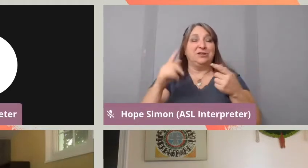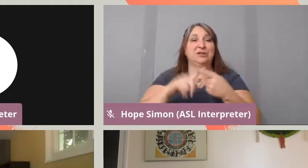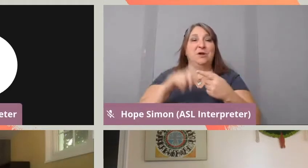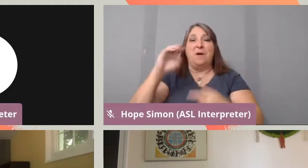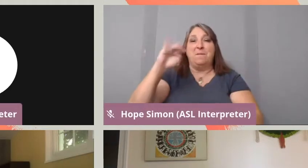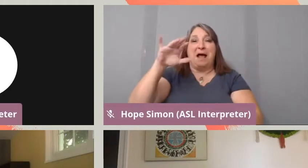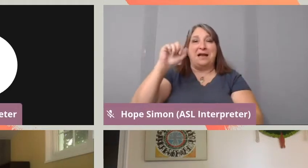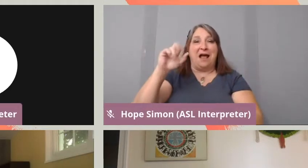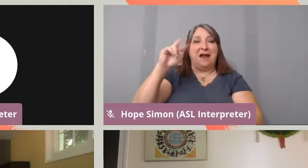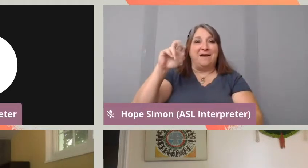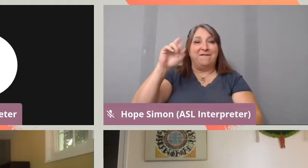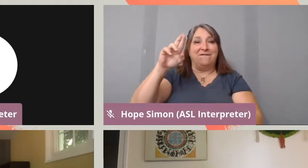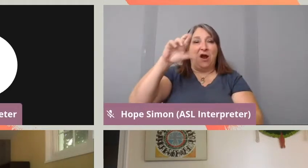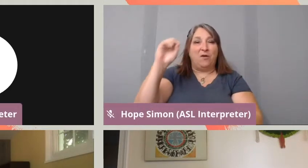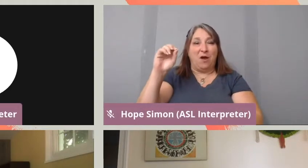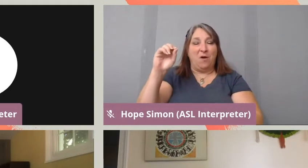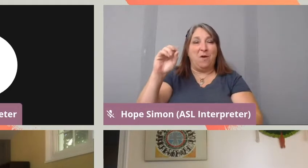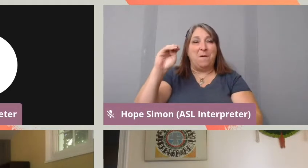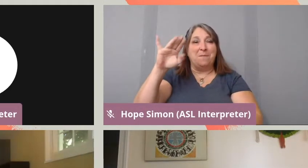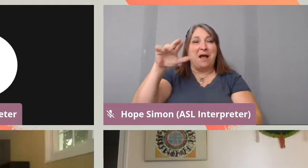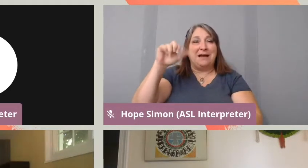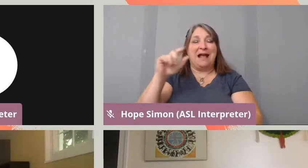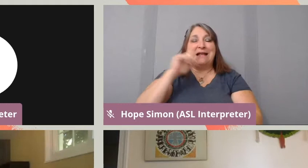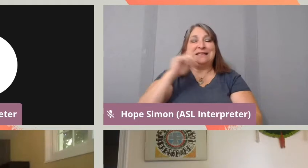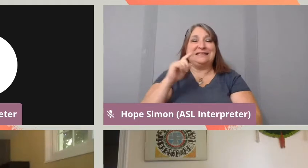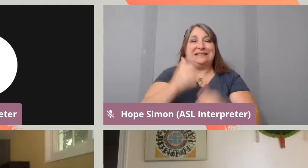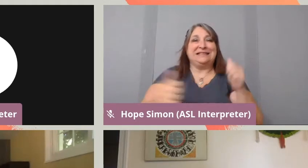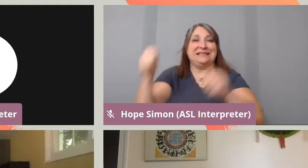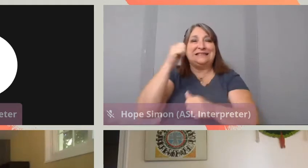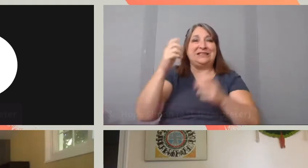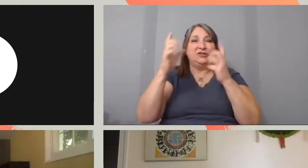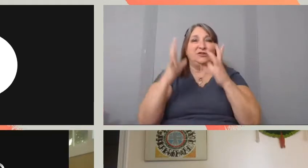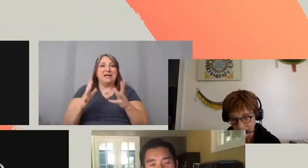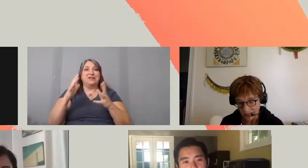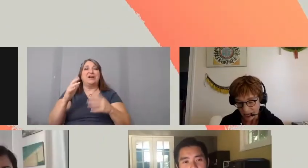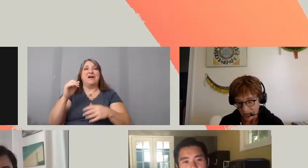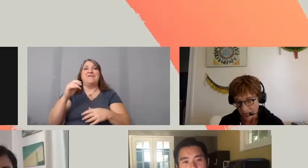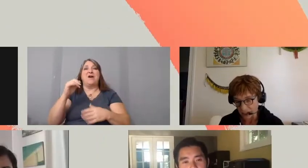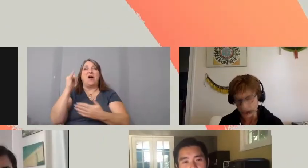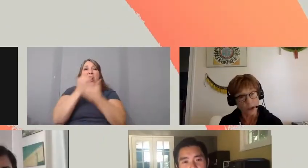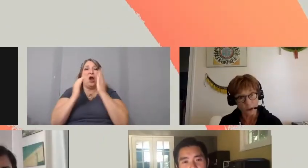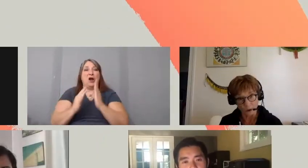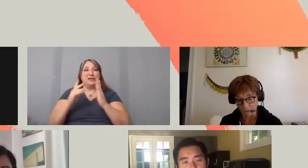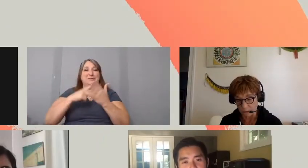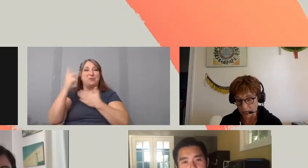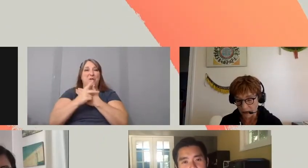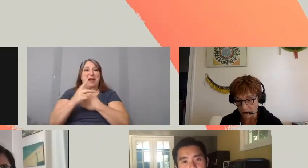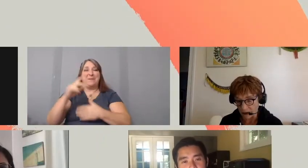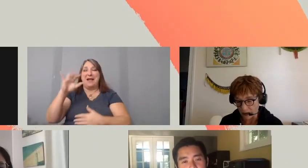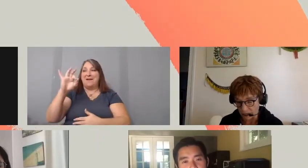Monika is the Senior Director of Artists Programs at Firelight Media, and she's also a filmmaker.